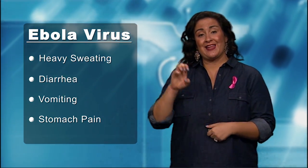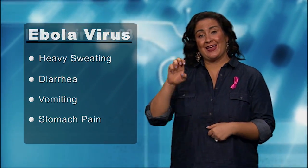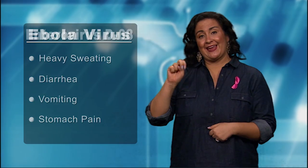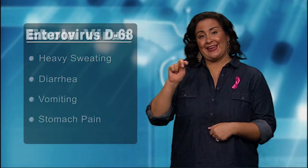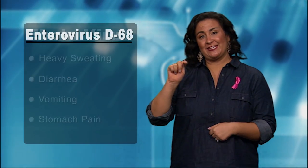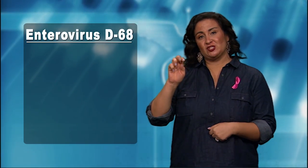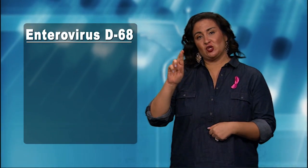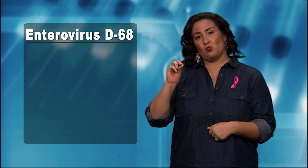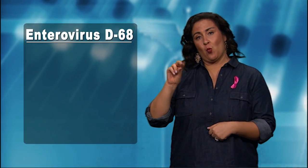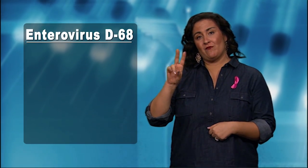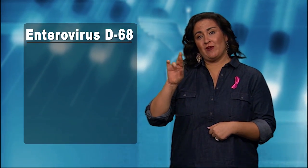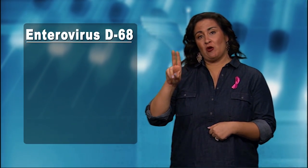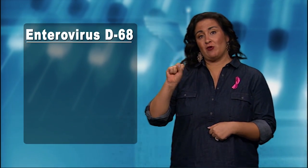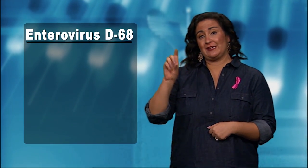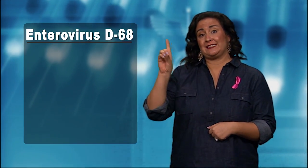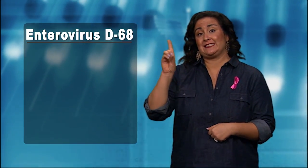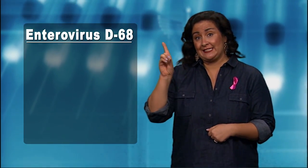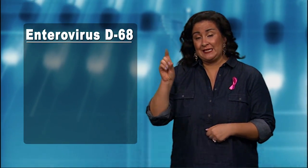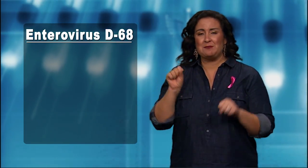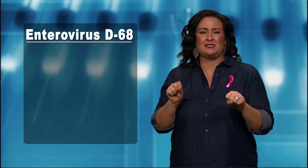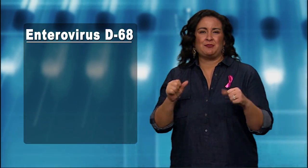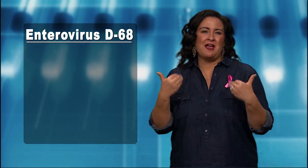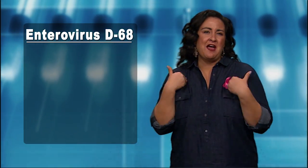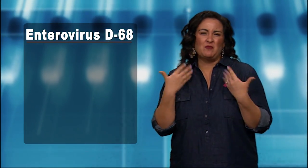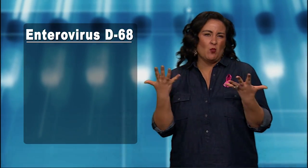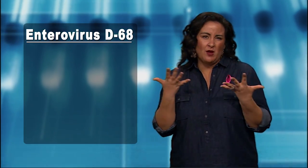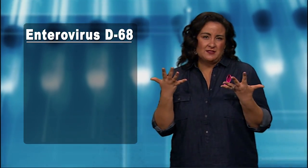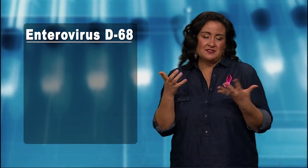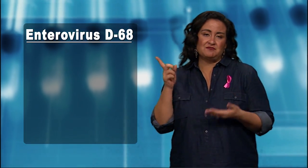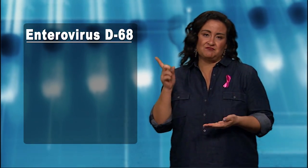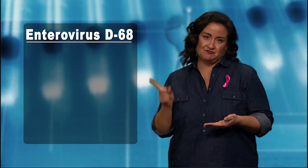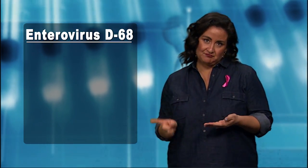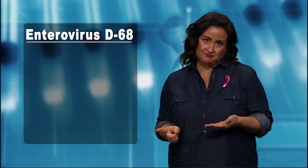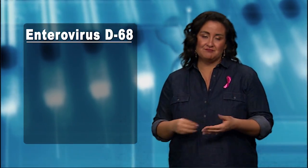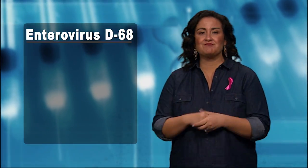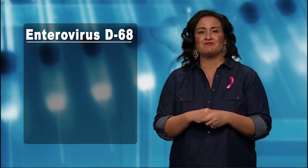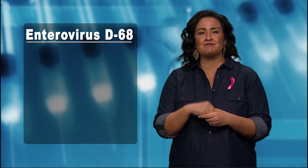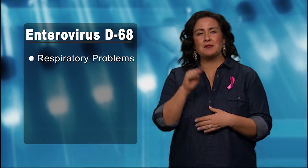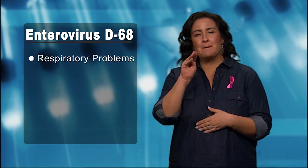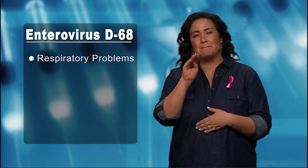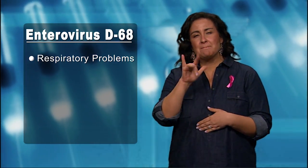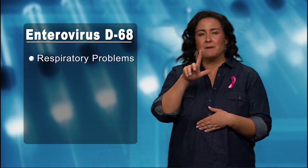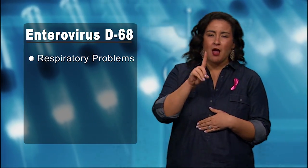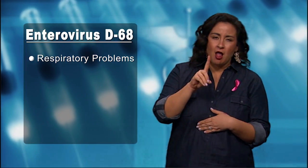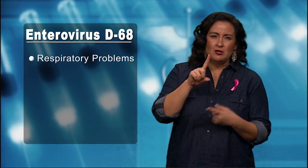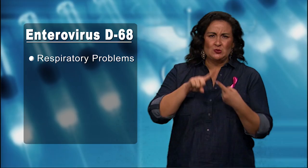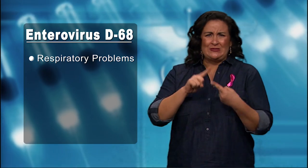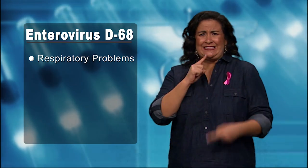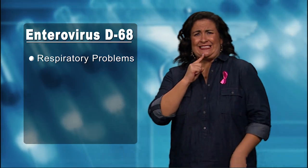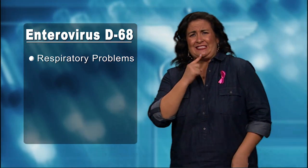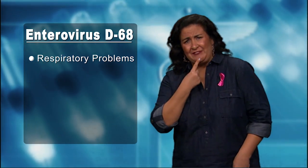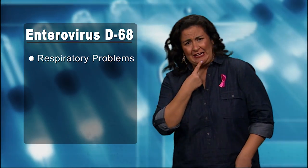The Enterovirus D-68 can have: mild to severe respiratory problems